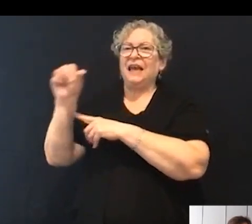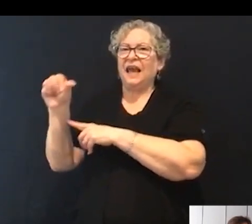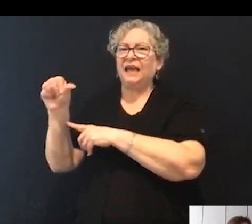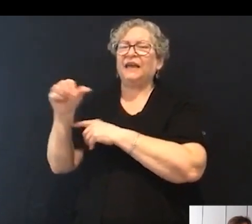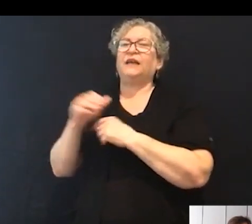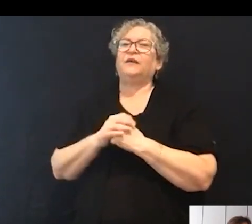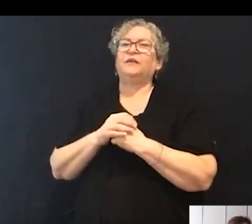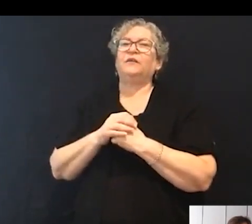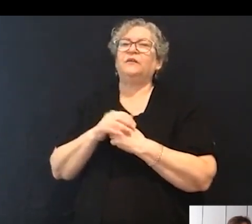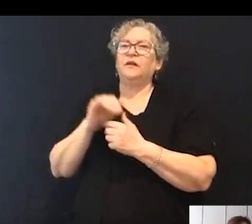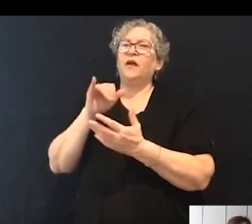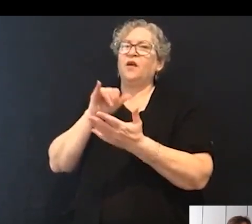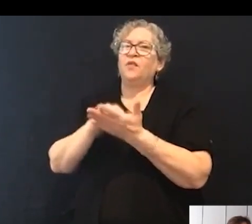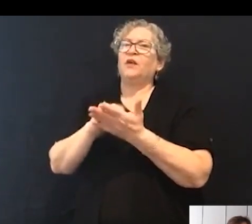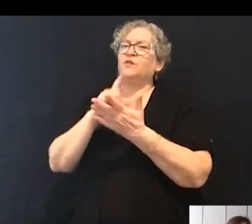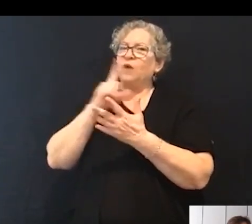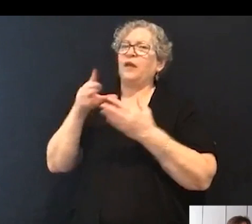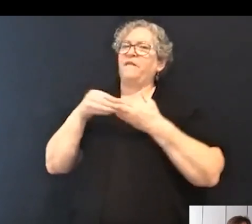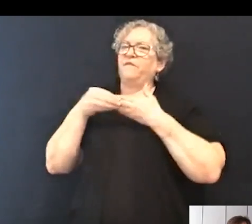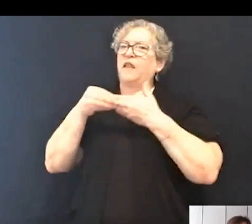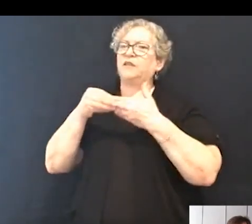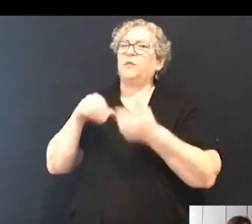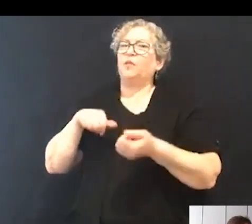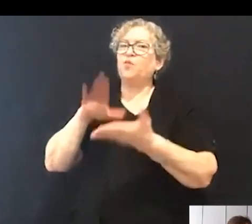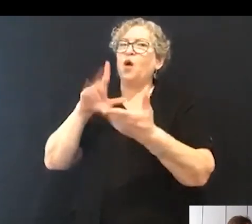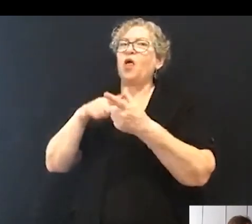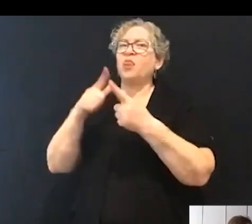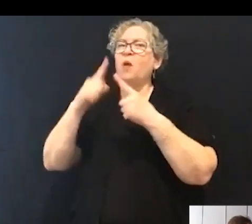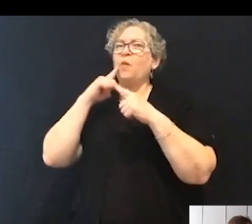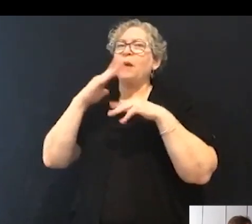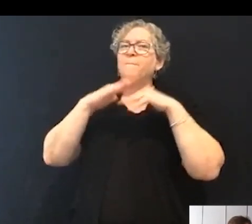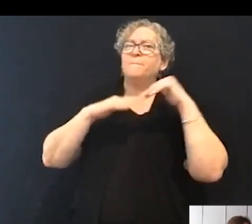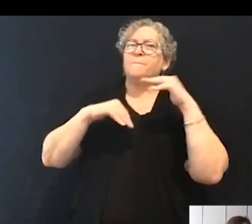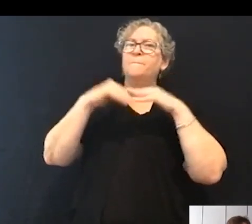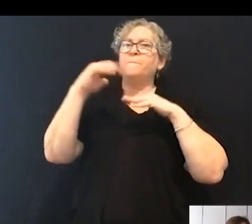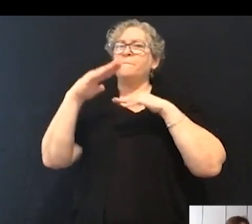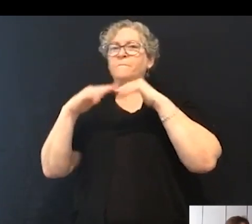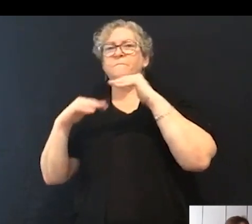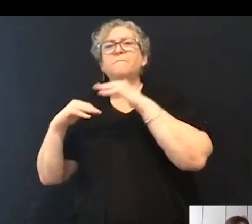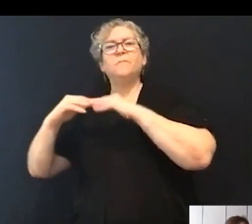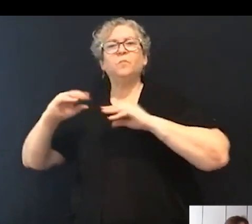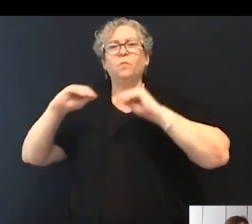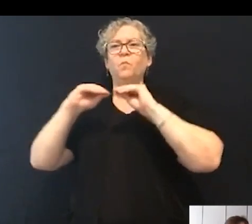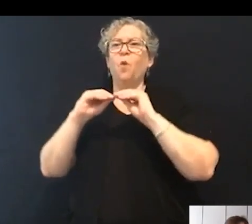And that is a versatile approach. And then we are building on a rather abundant and